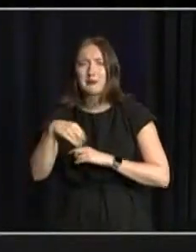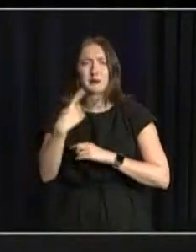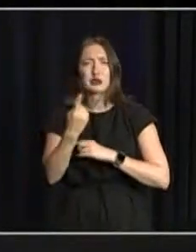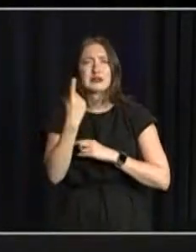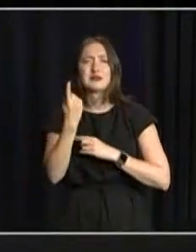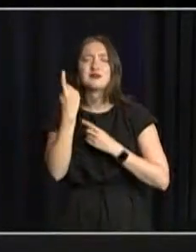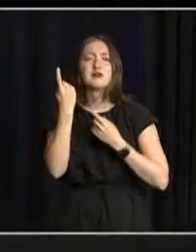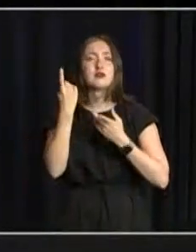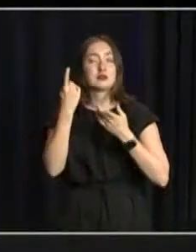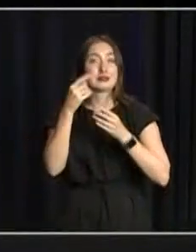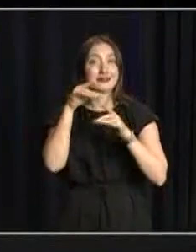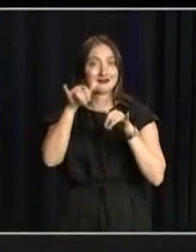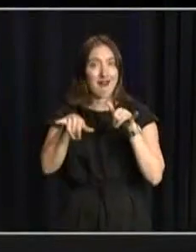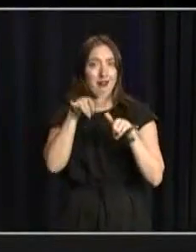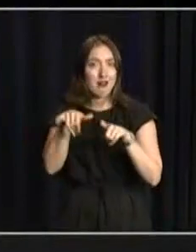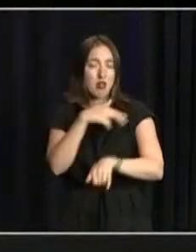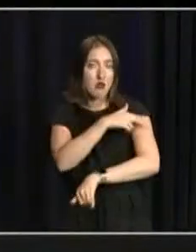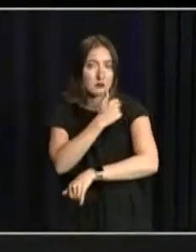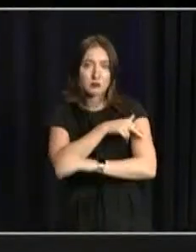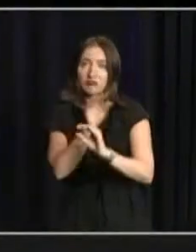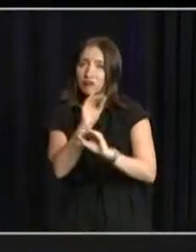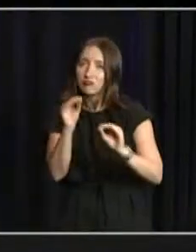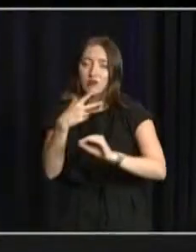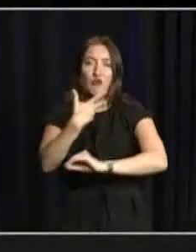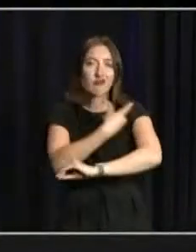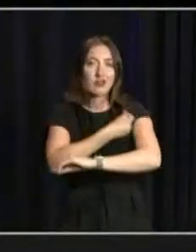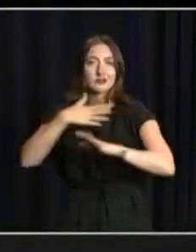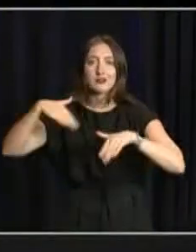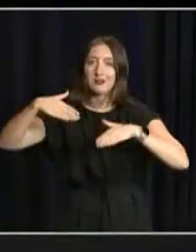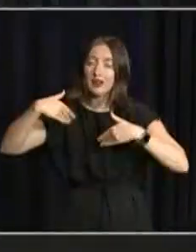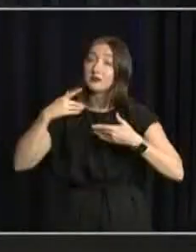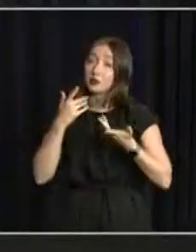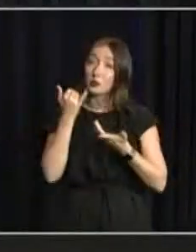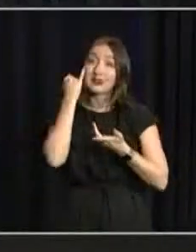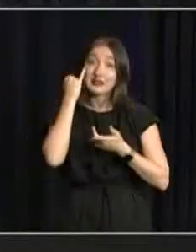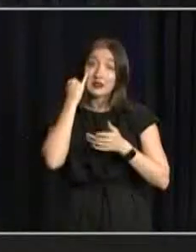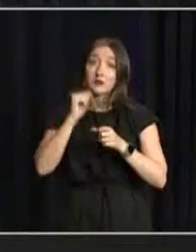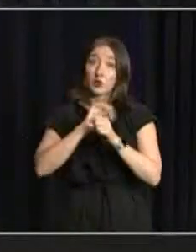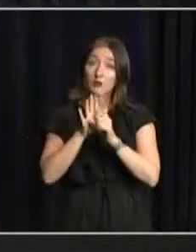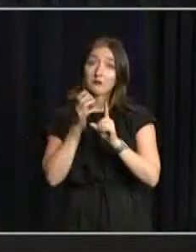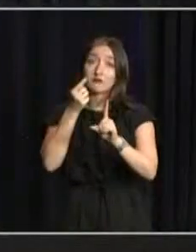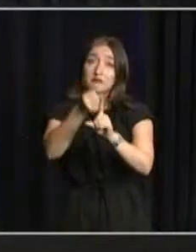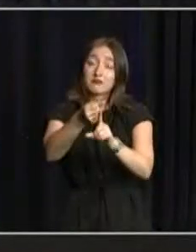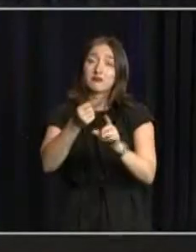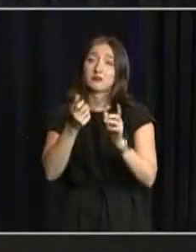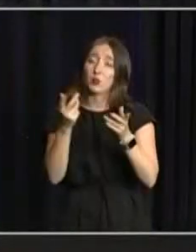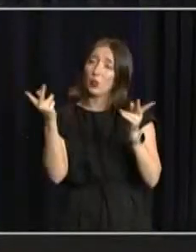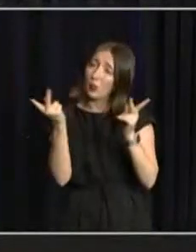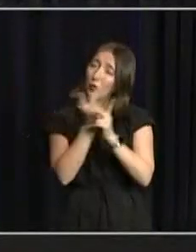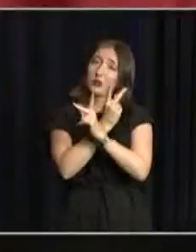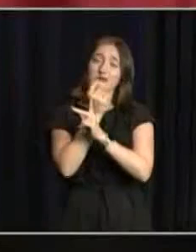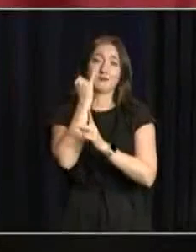vaccinated so please have some regard for the rest of us in this city. Thank you judge, and as another reminder,